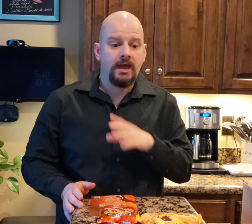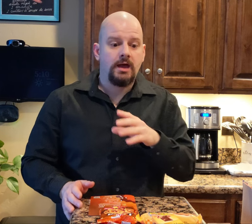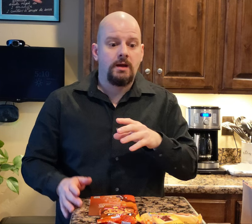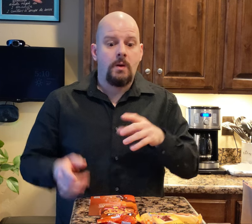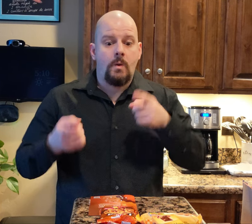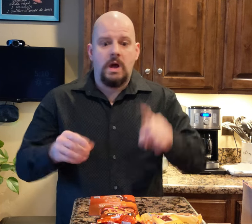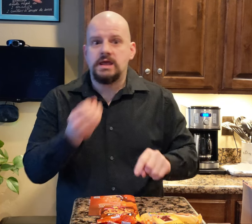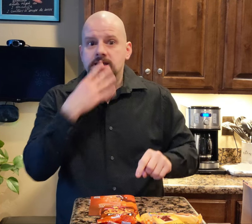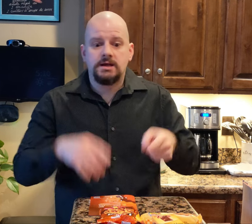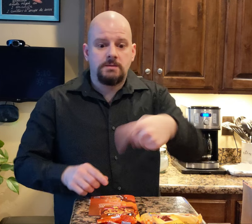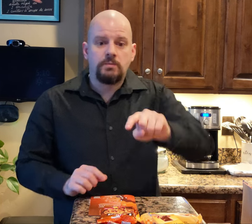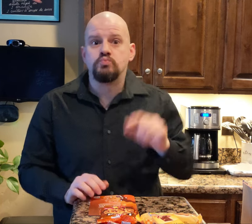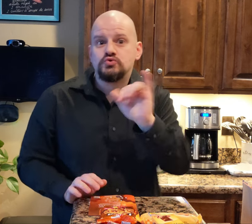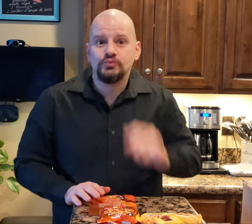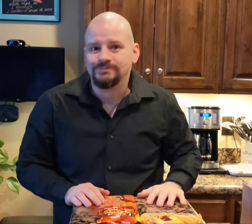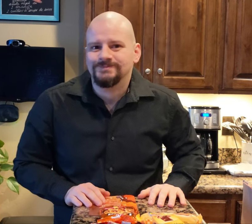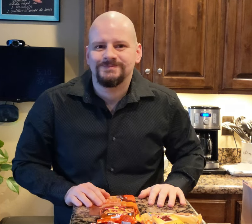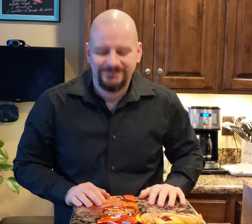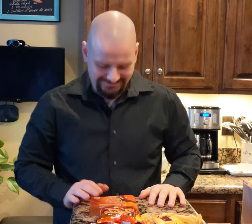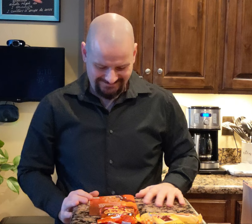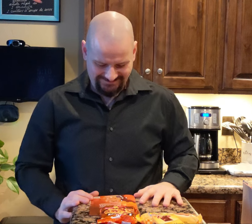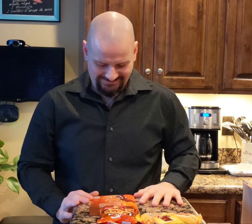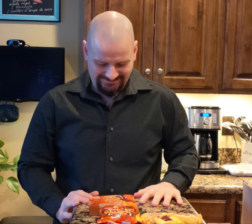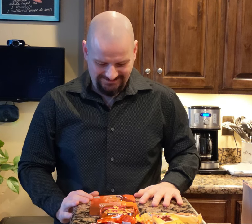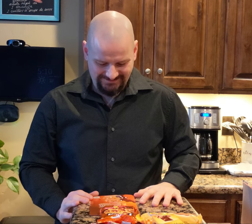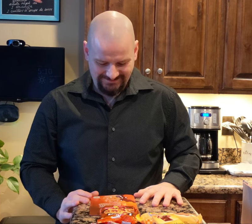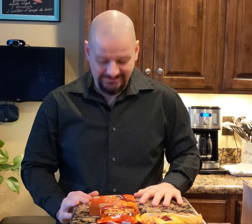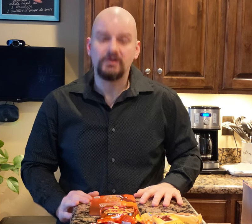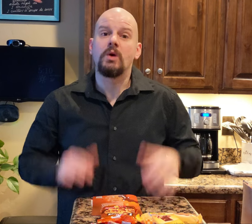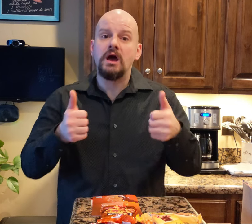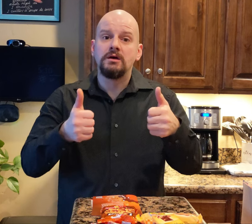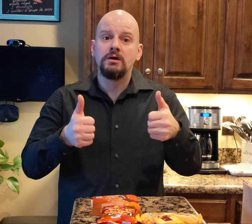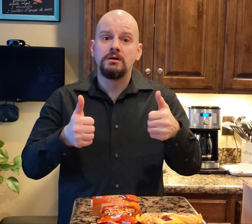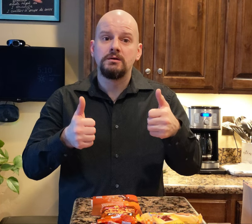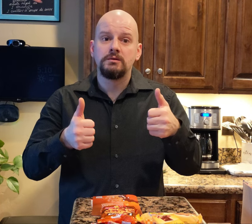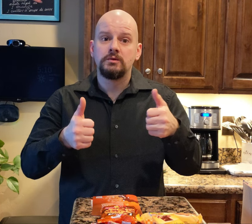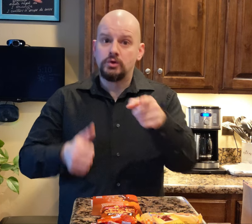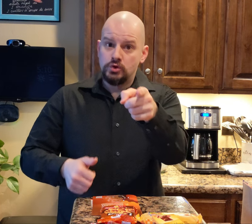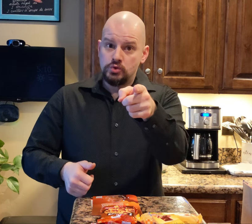I could have that along the snacks. All right...